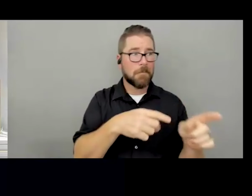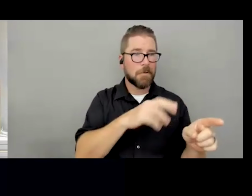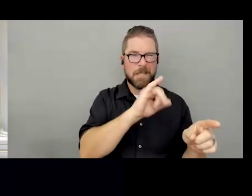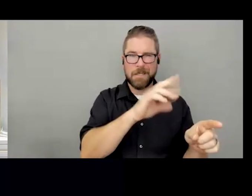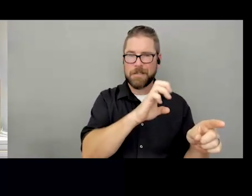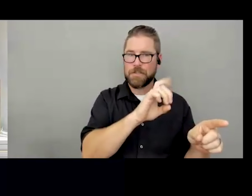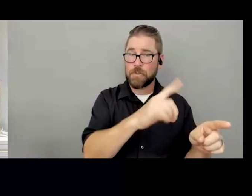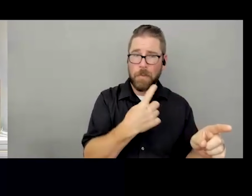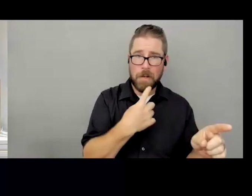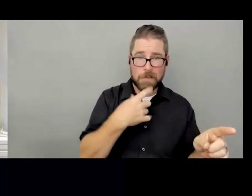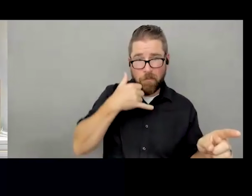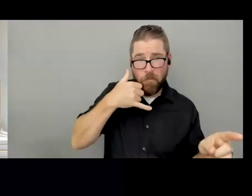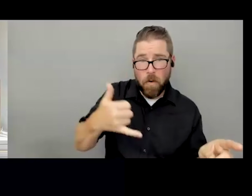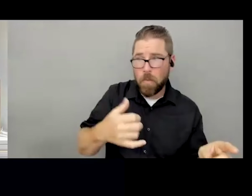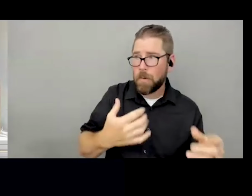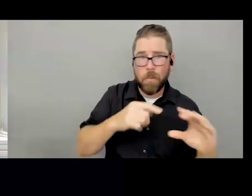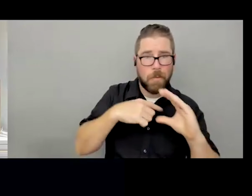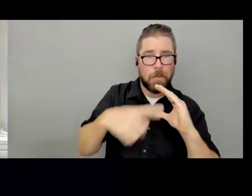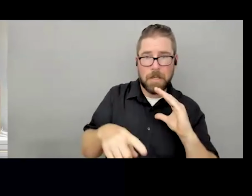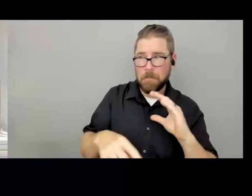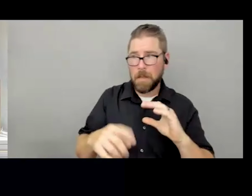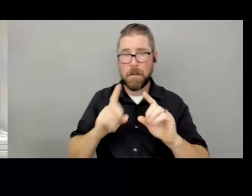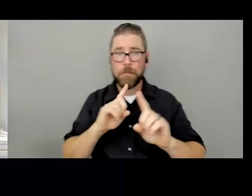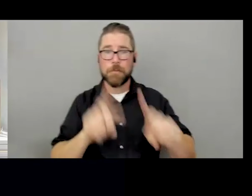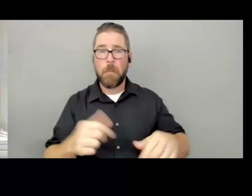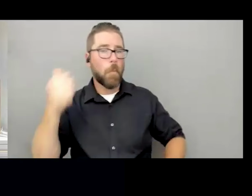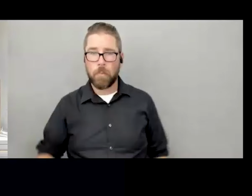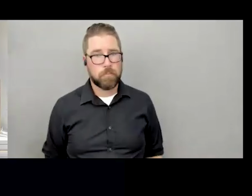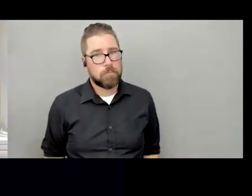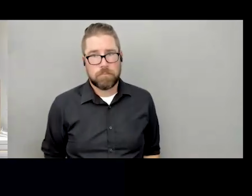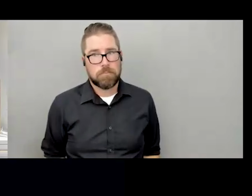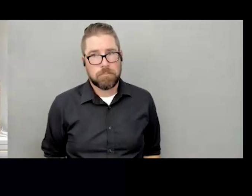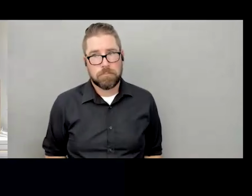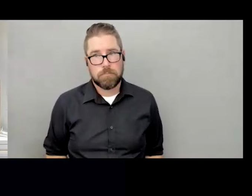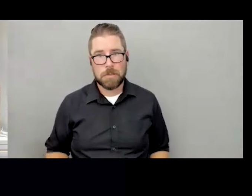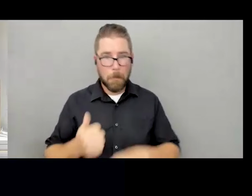So a lot of it, like you were mentioning, David, a lot of it goes back to the student not paying attention to their portal.